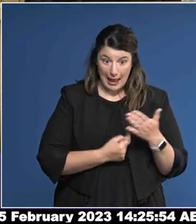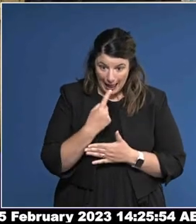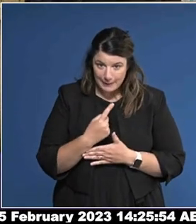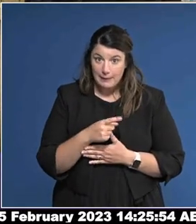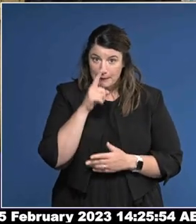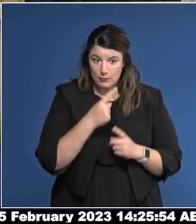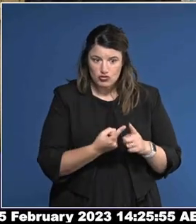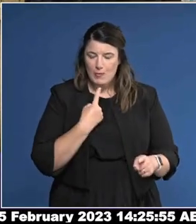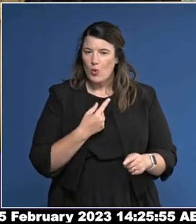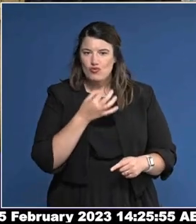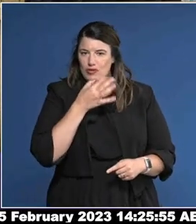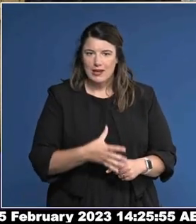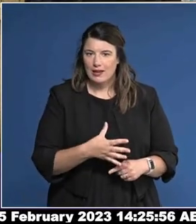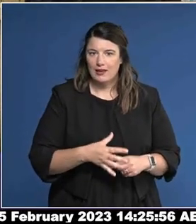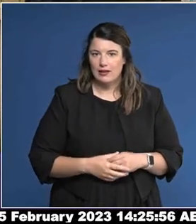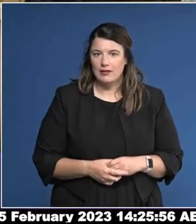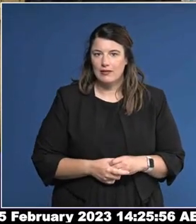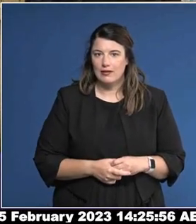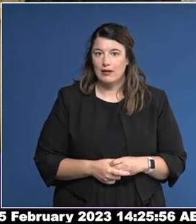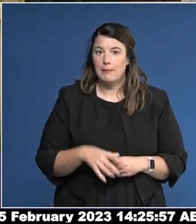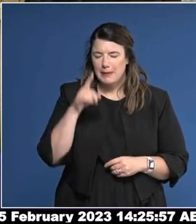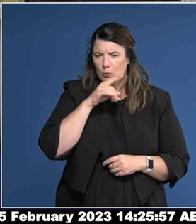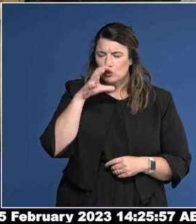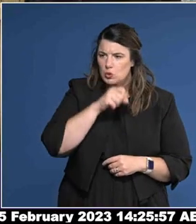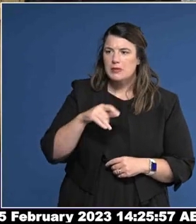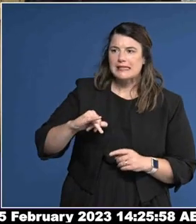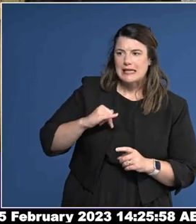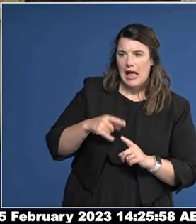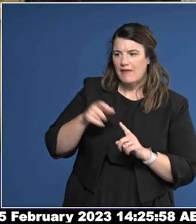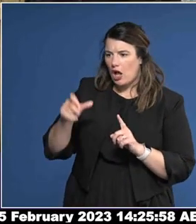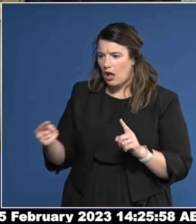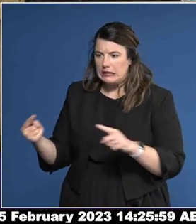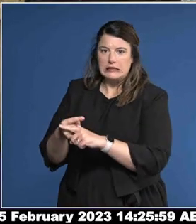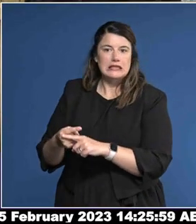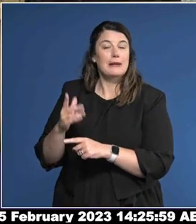It's often assumed that it is staff-to-client, but there is, you know, obviously, quite a bit of client-to-client.